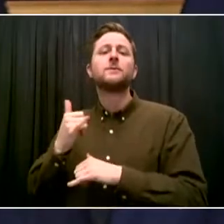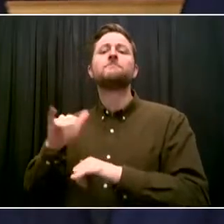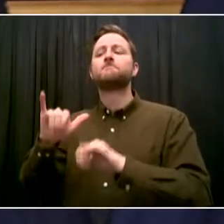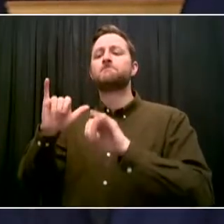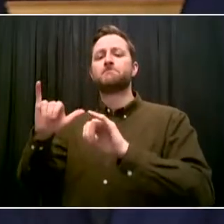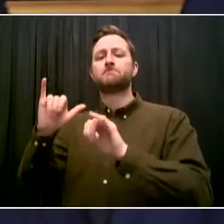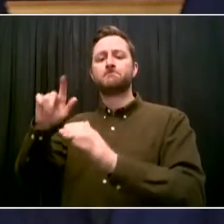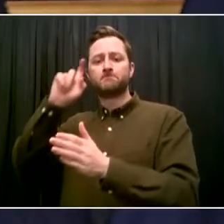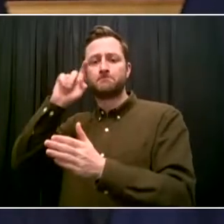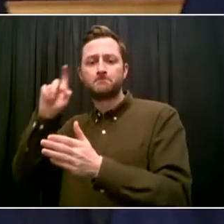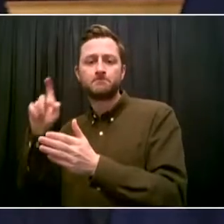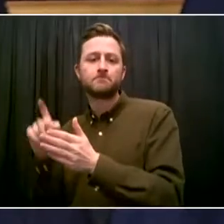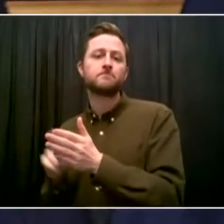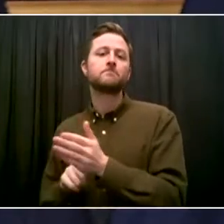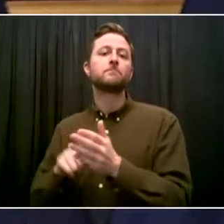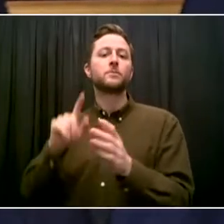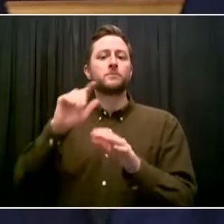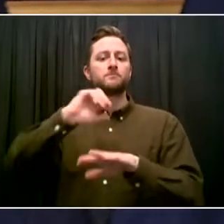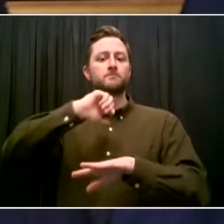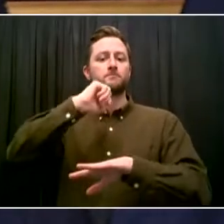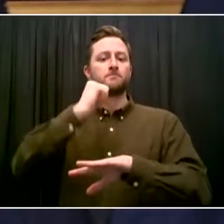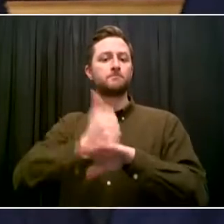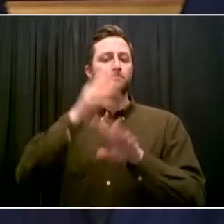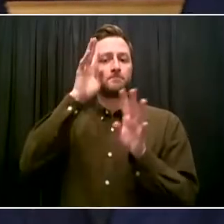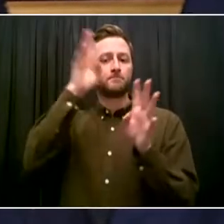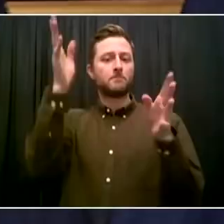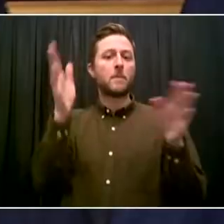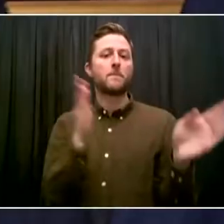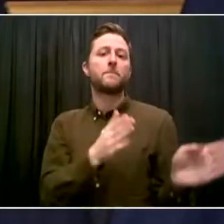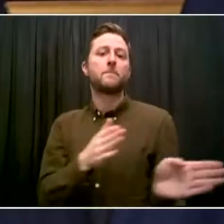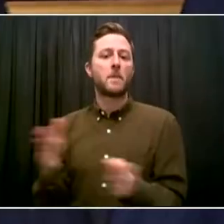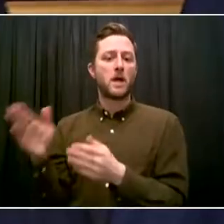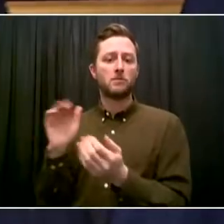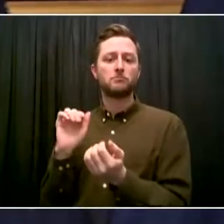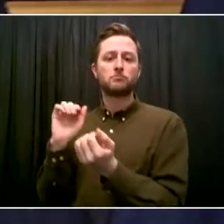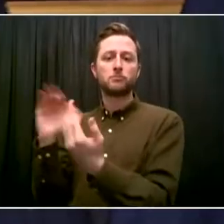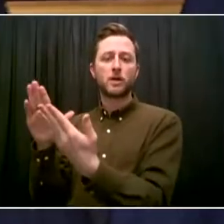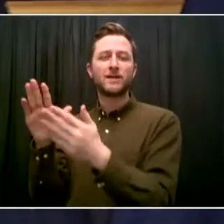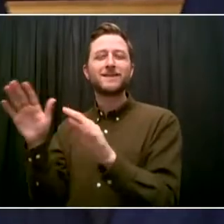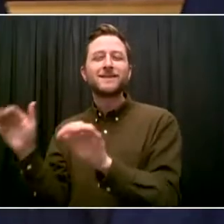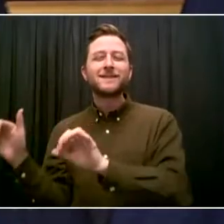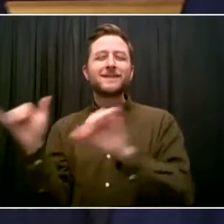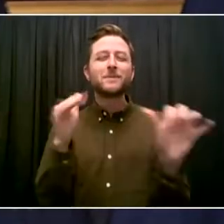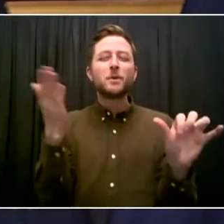WE WILL LOOK AT WHAT WENT WRNGO THERE AND MAKE SURE OUR